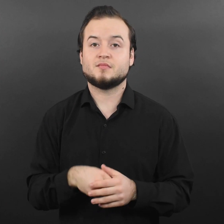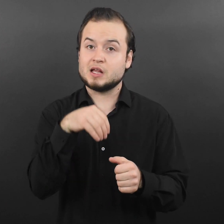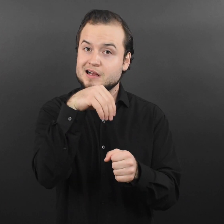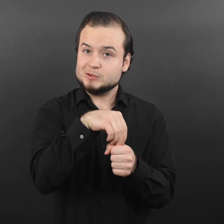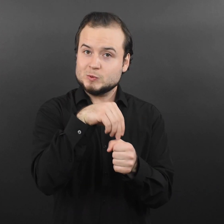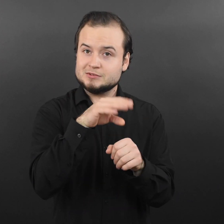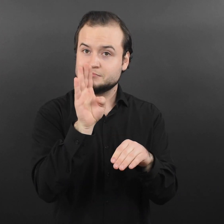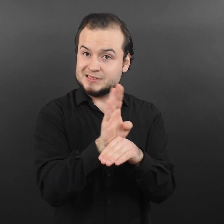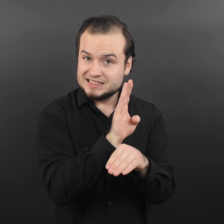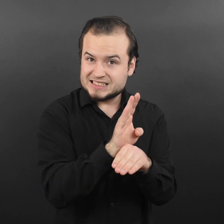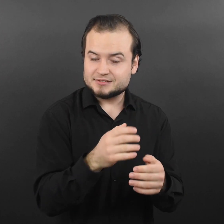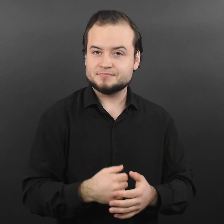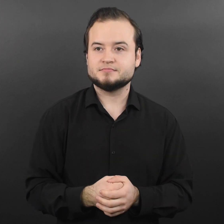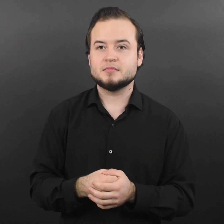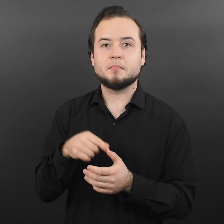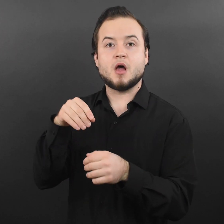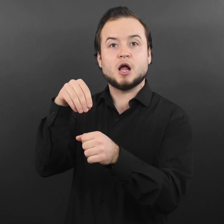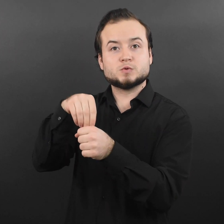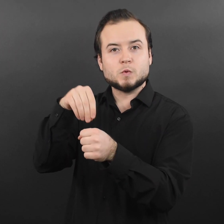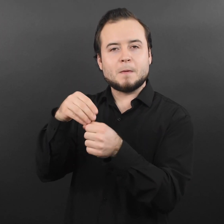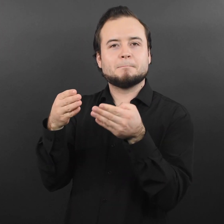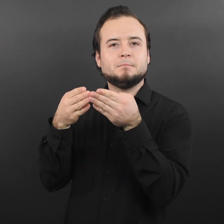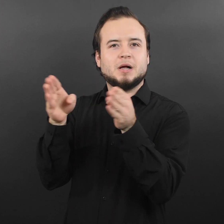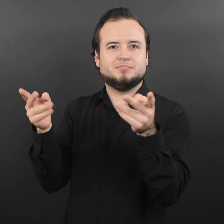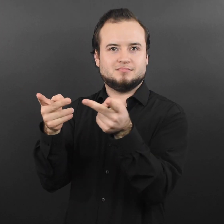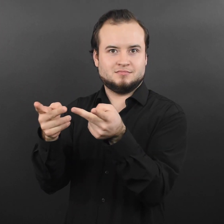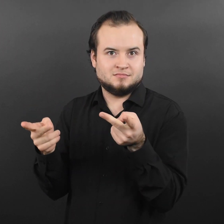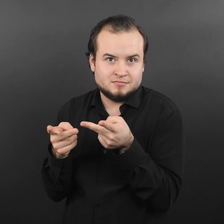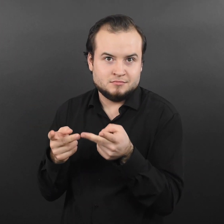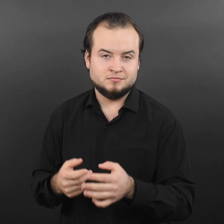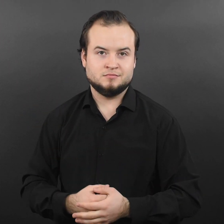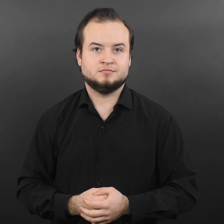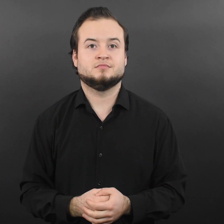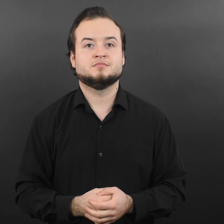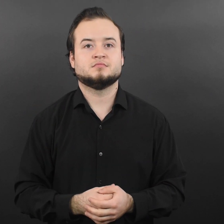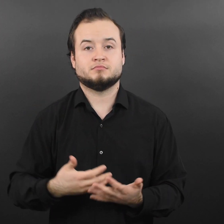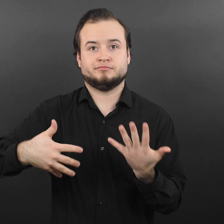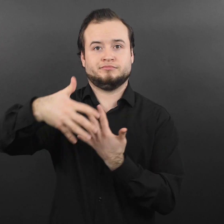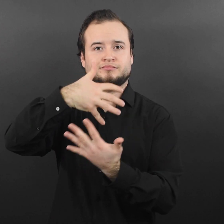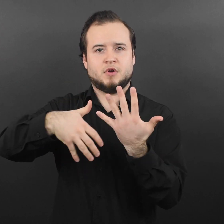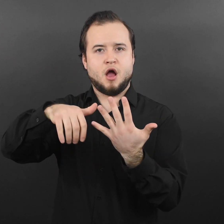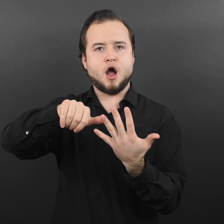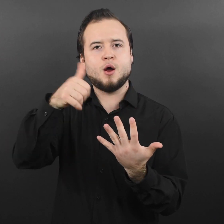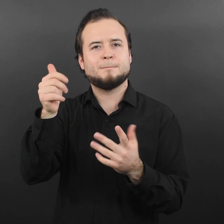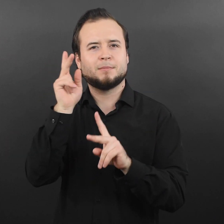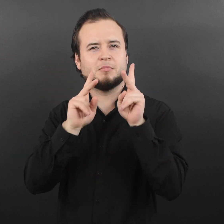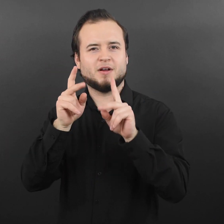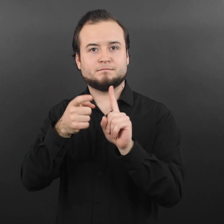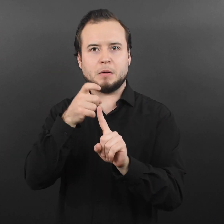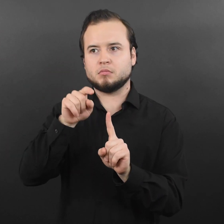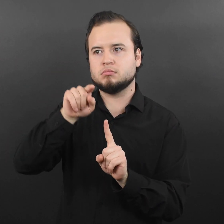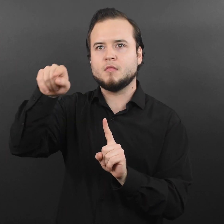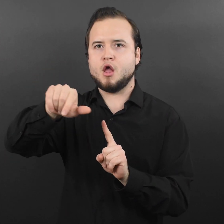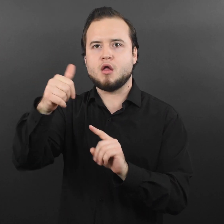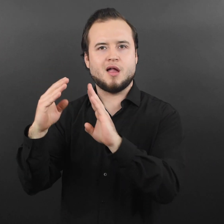• Indoor businesses and public settings • Around people from other households